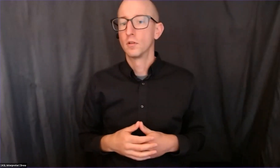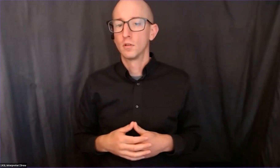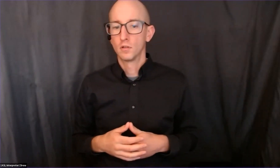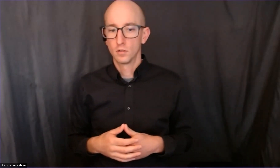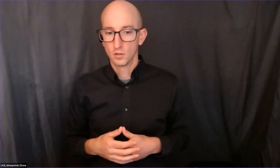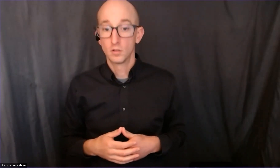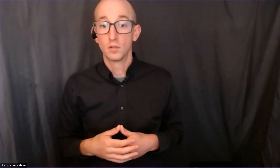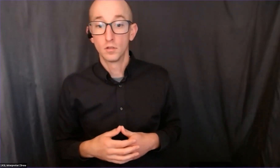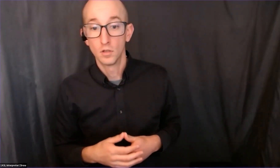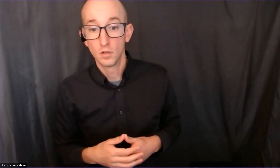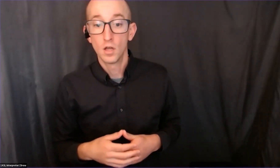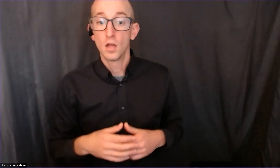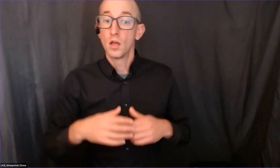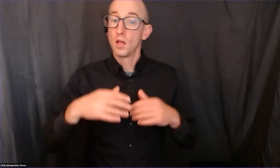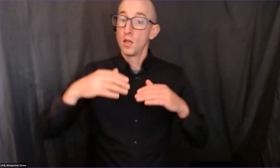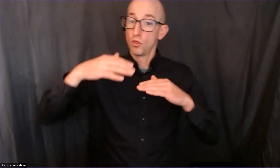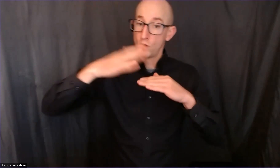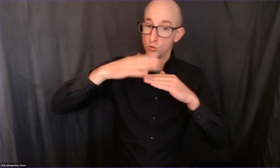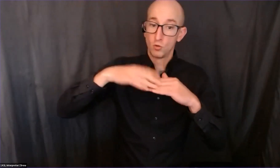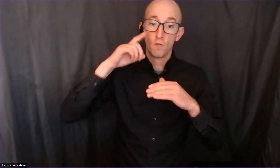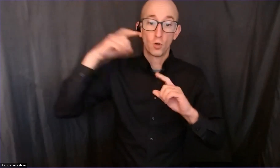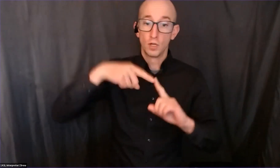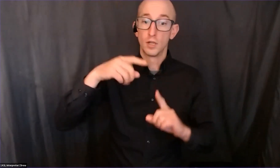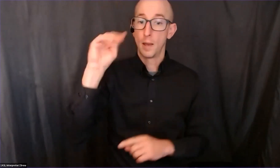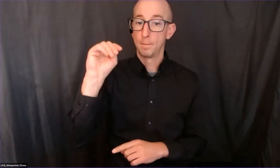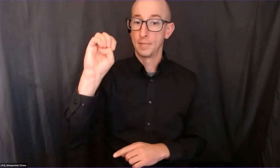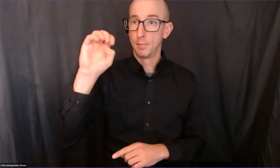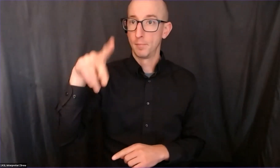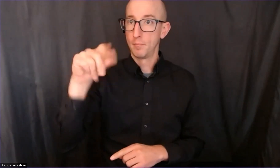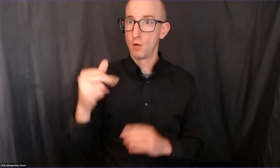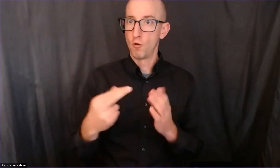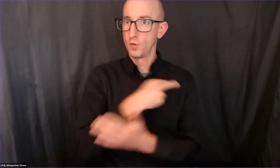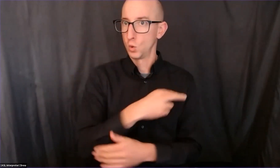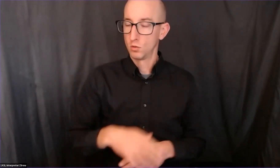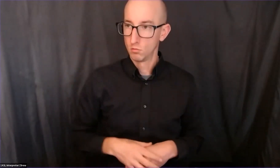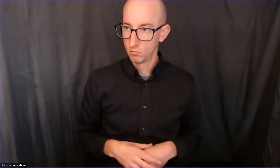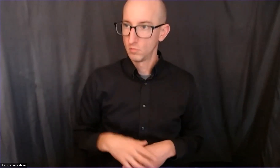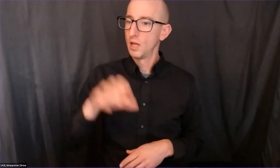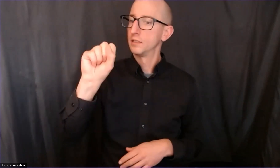These include limited market-ready technology for the zero-emission types that Karl mentioned